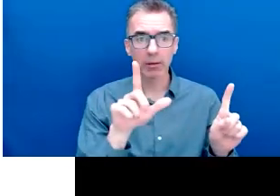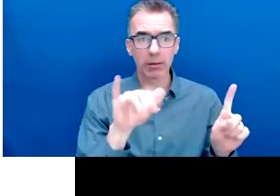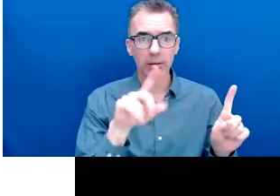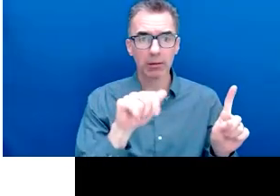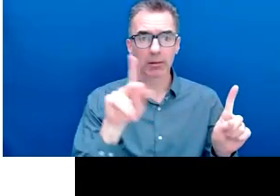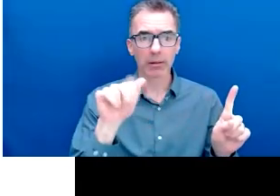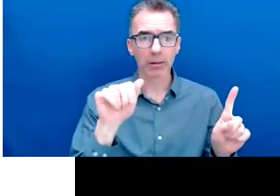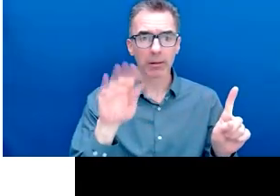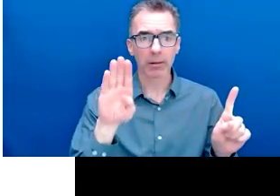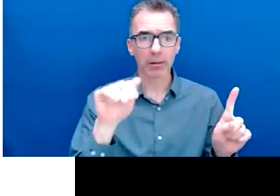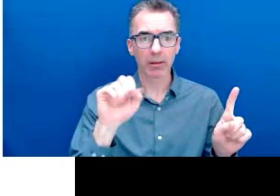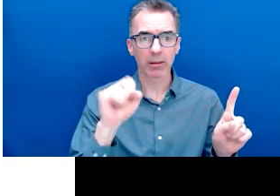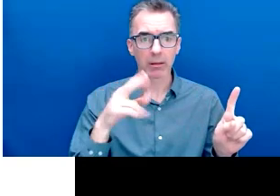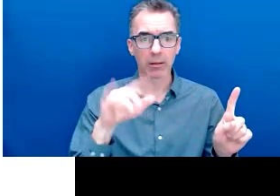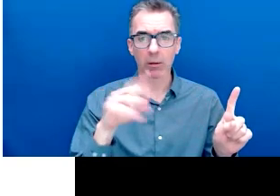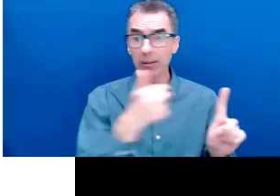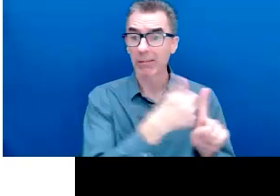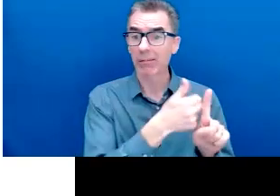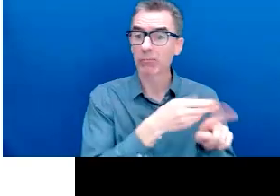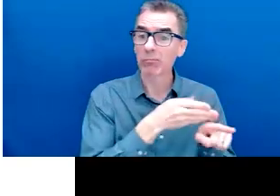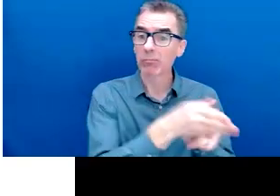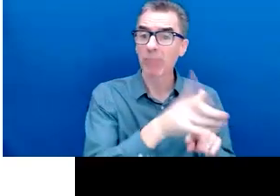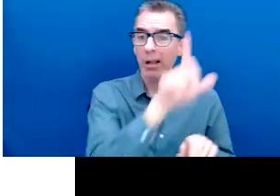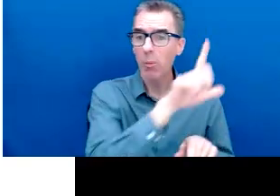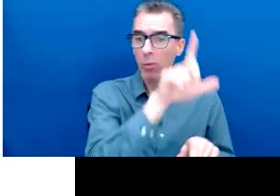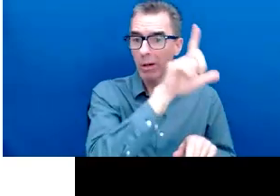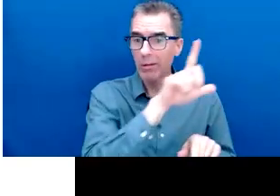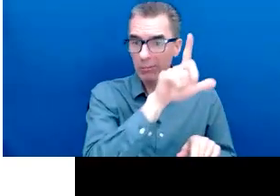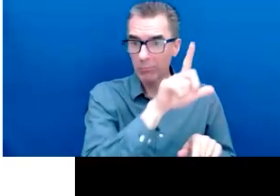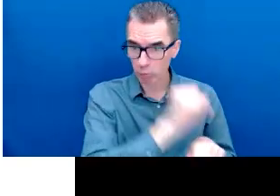She is a librarian, and she's also the chair